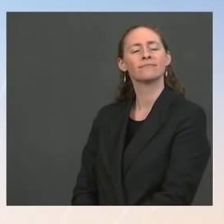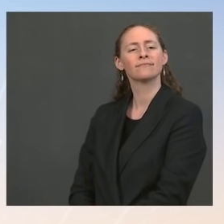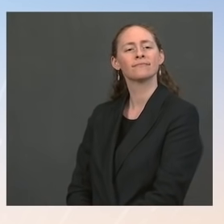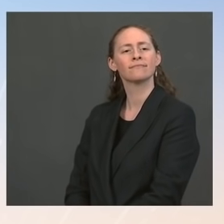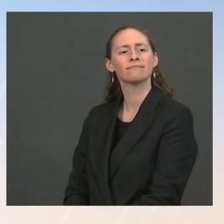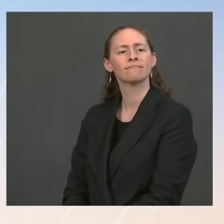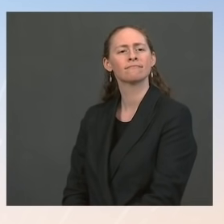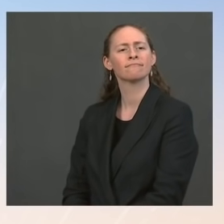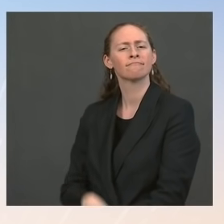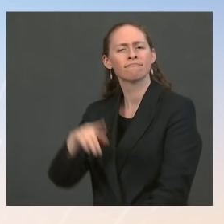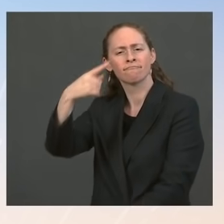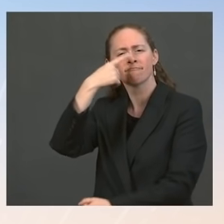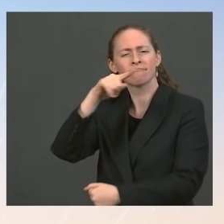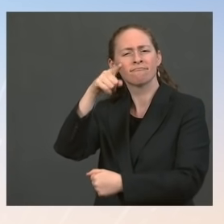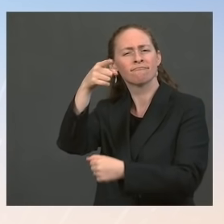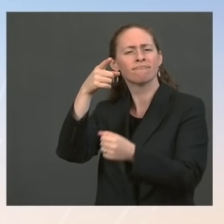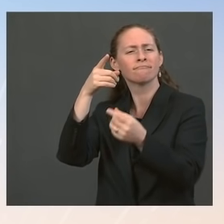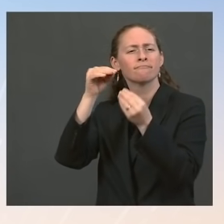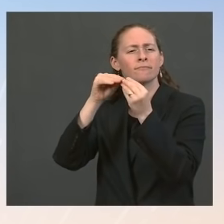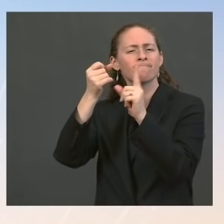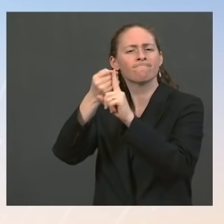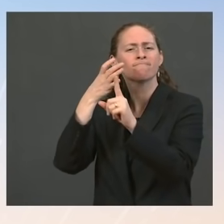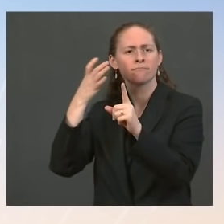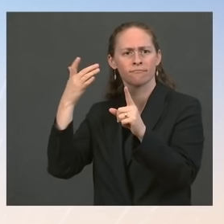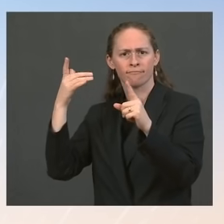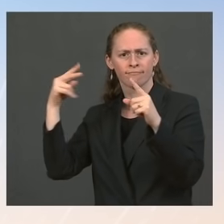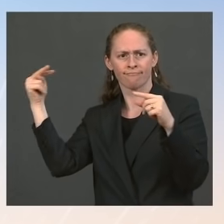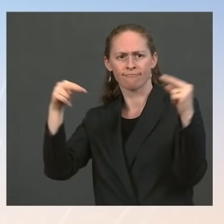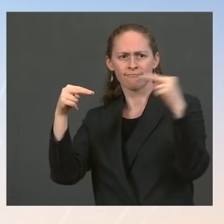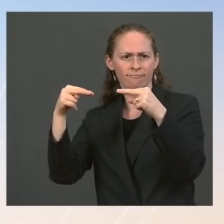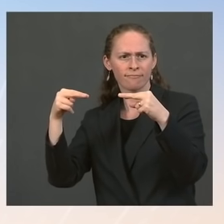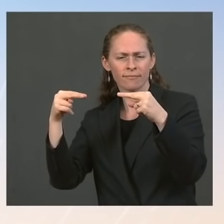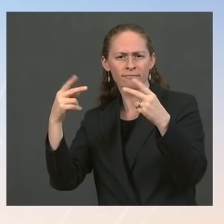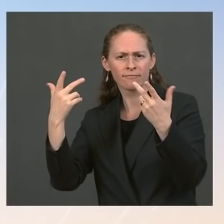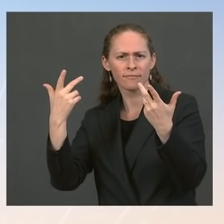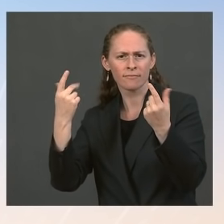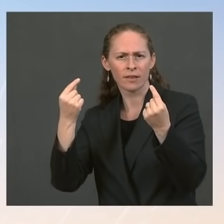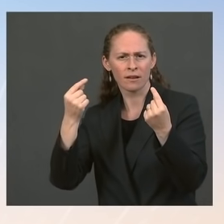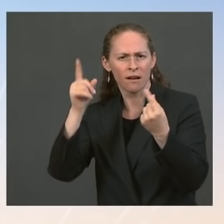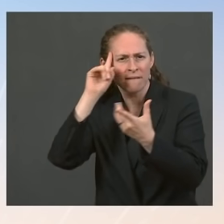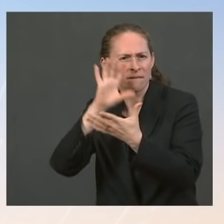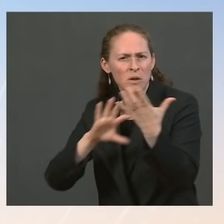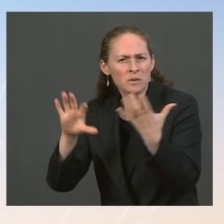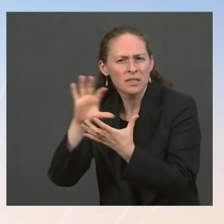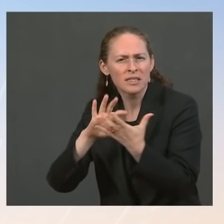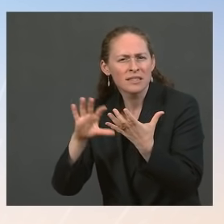What were they split between? Ms. Psaki: What's confusing about that? The Press: Well, it's either, one, they were advising